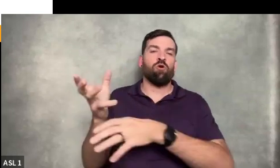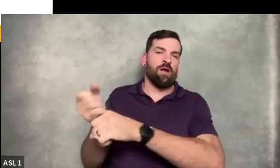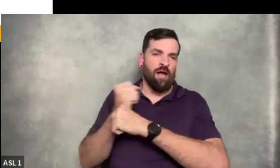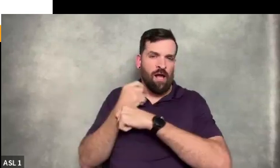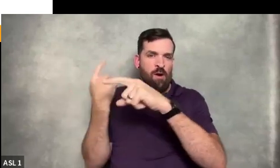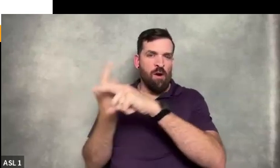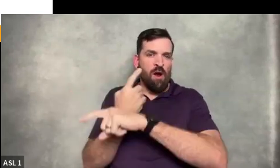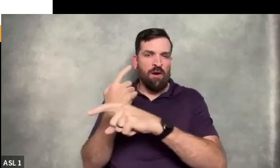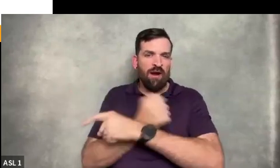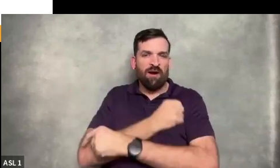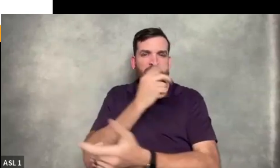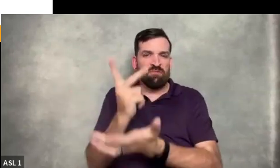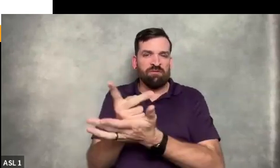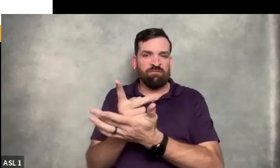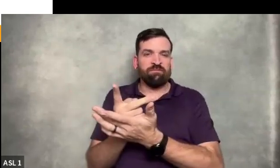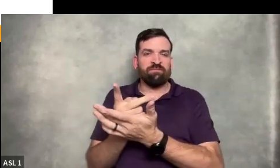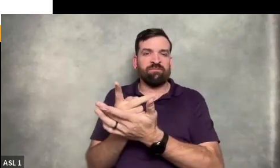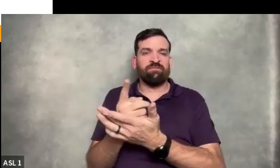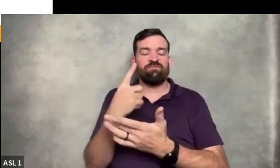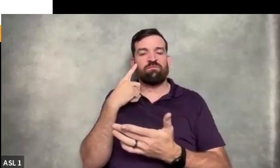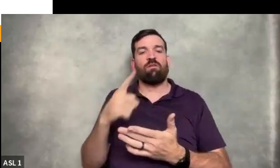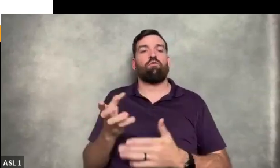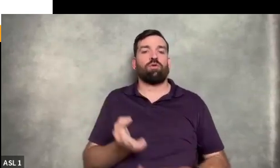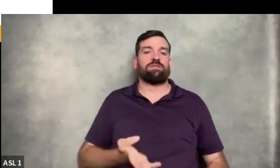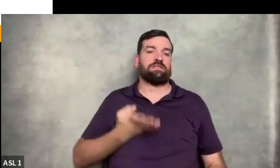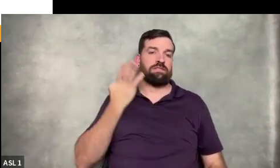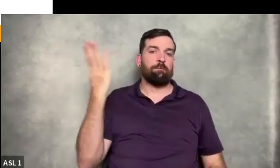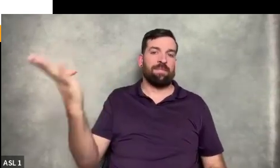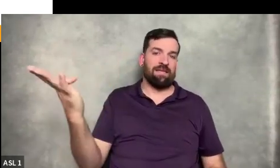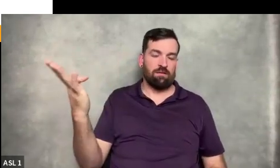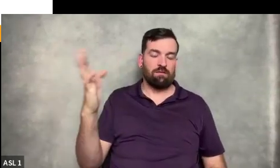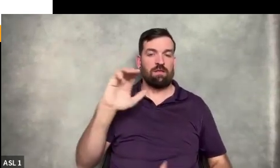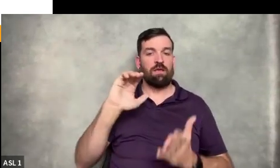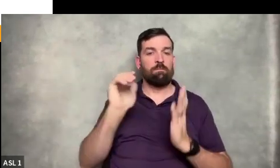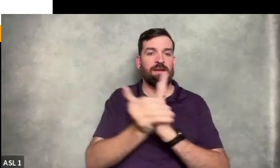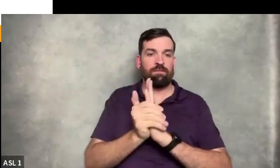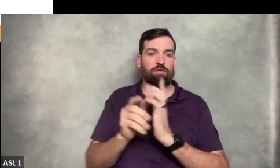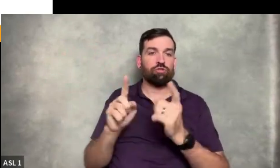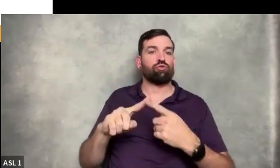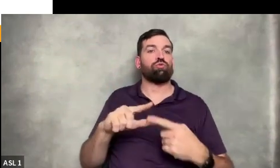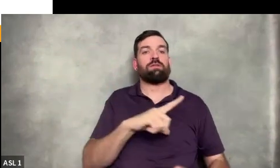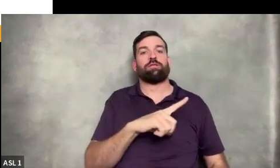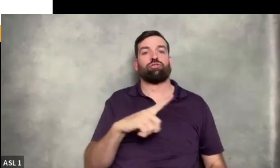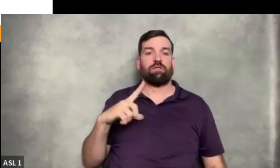approvals that they need in order to submit this amendment to the legislature for signature and